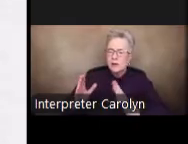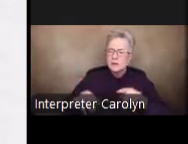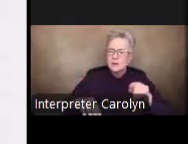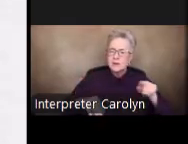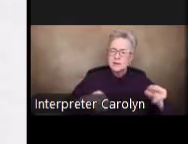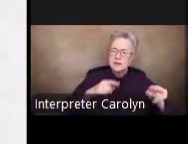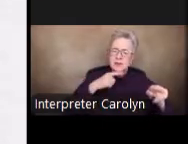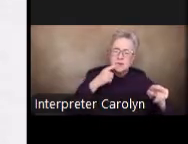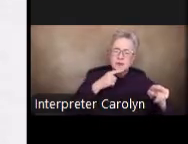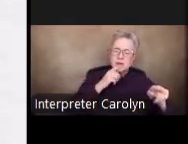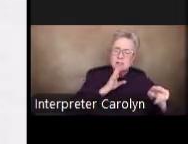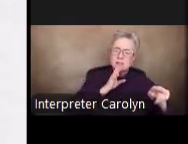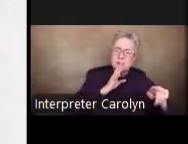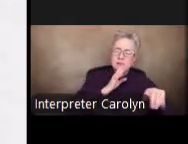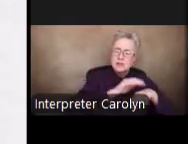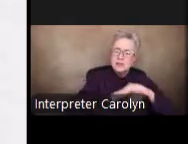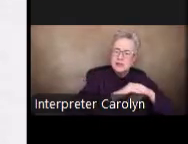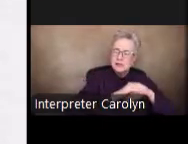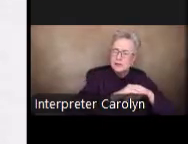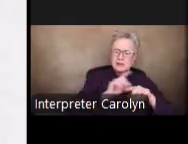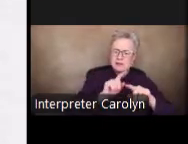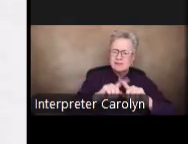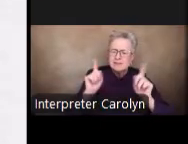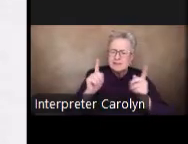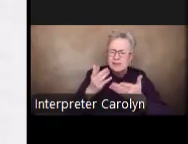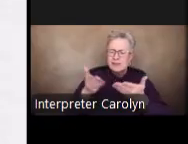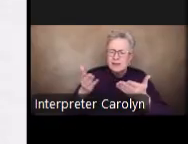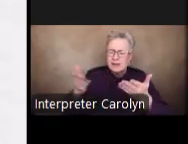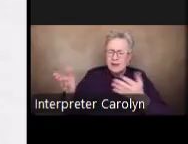they're just using different materials and construction methods.